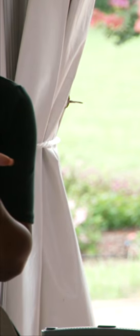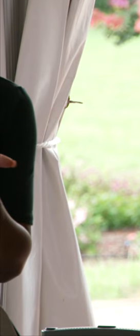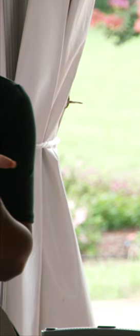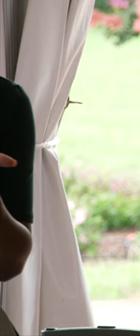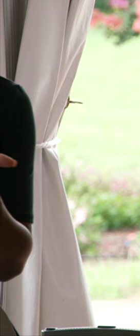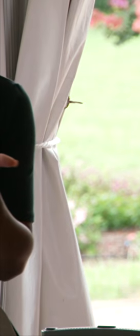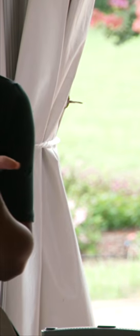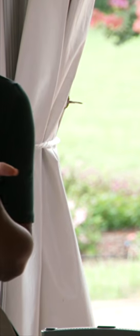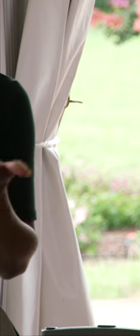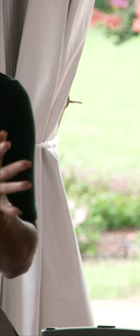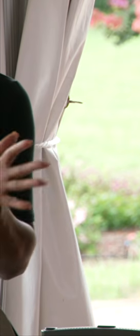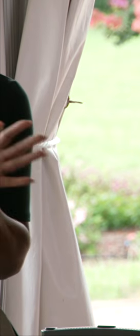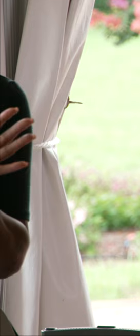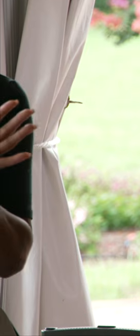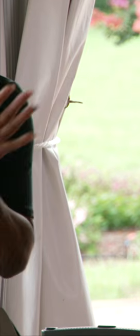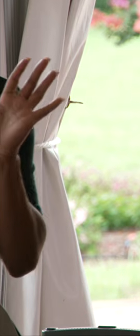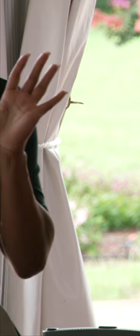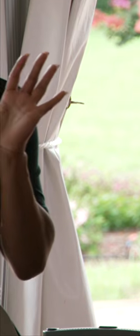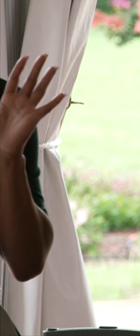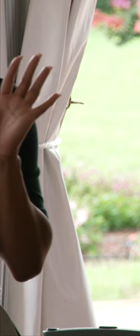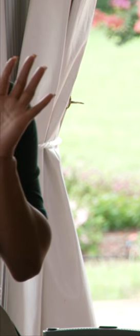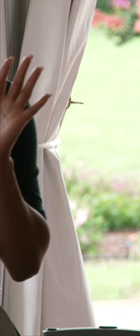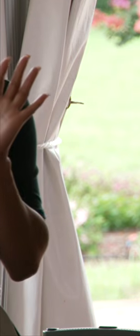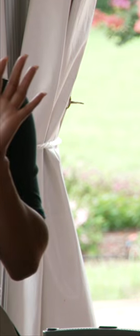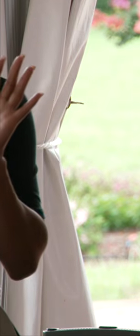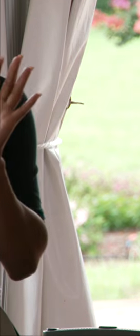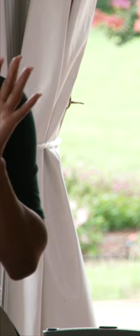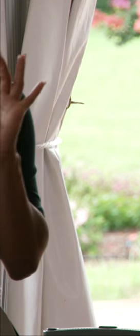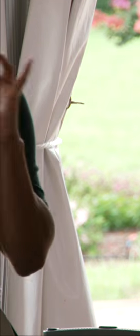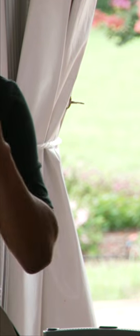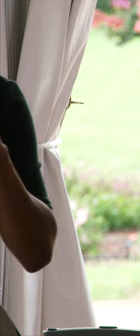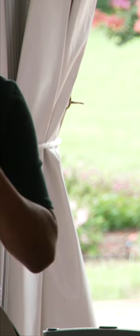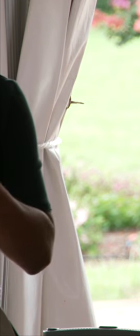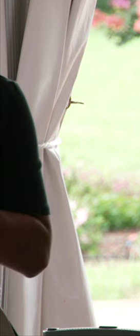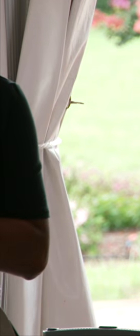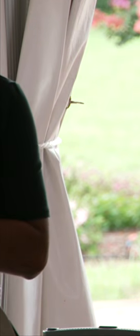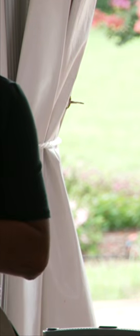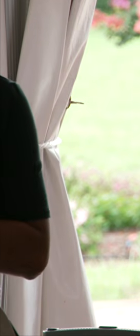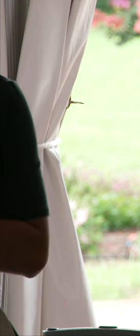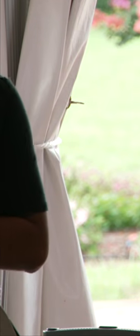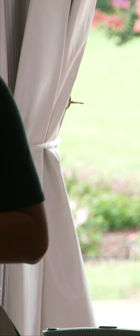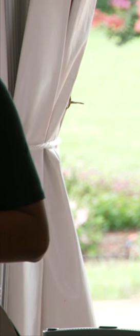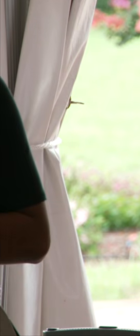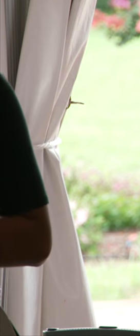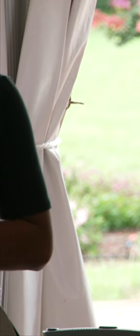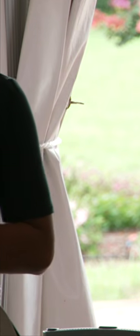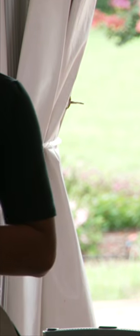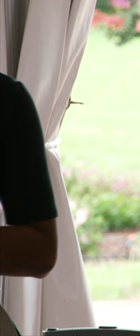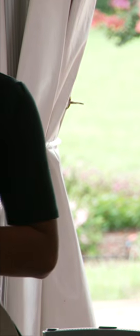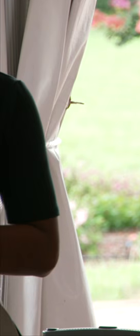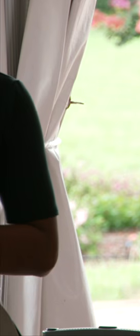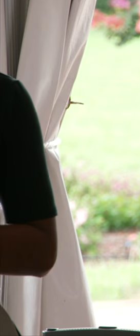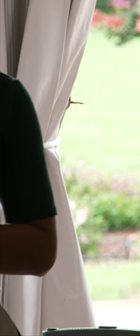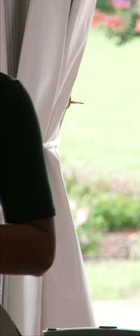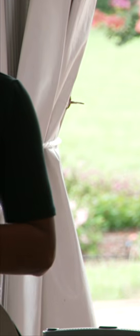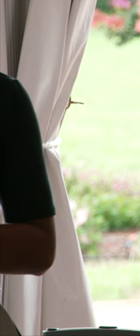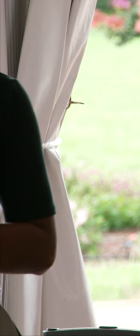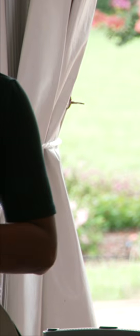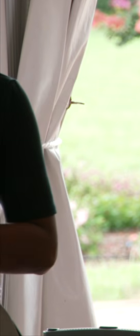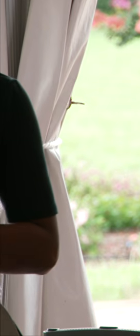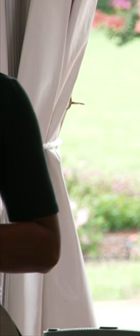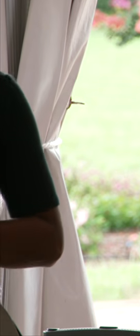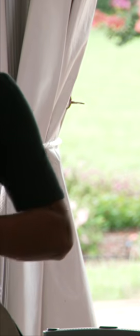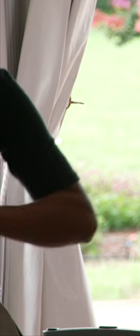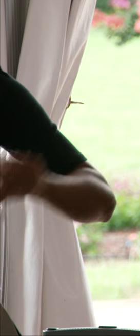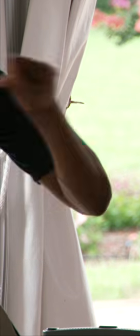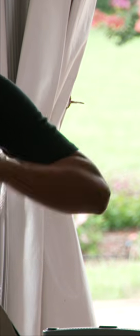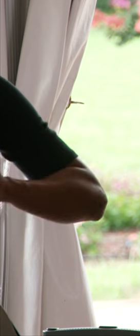exploitation rooted in racist and pseudoscientific beliefs that claimed African Americans were